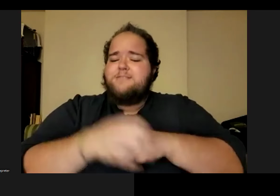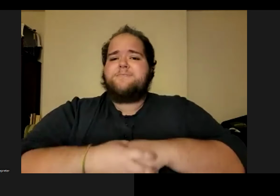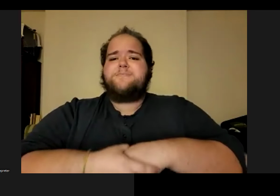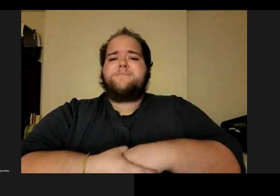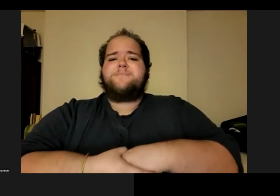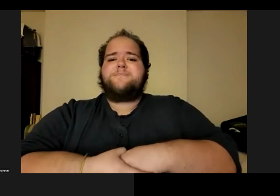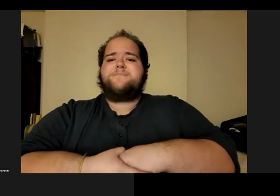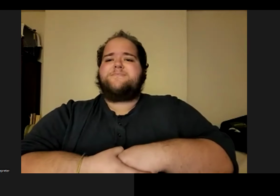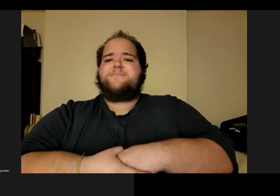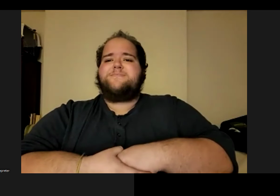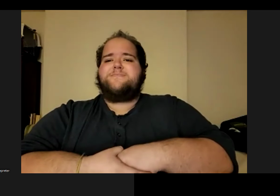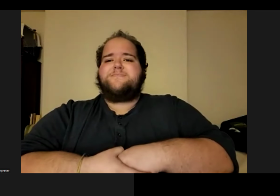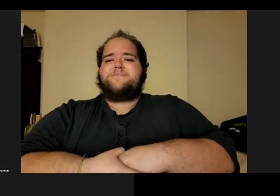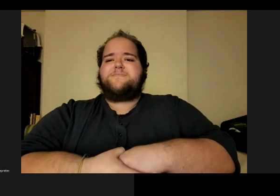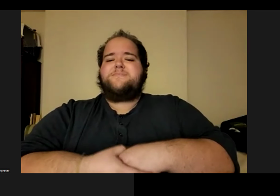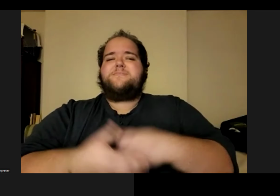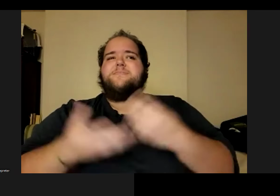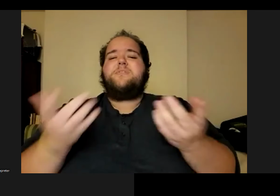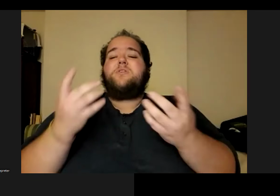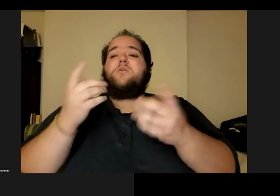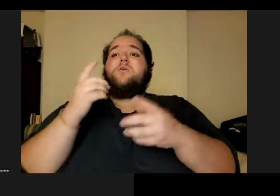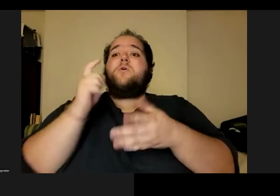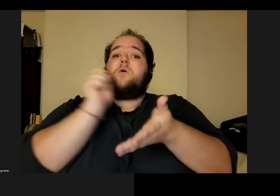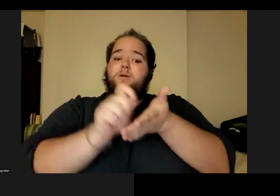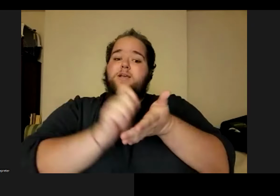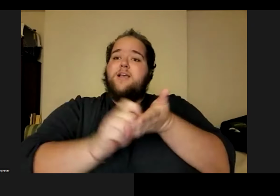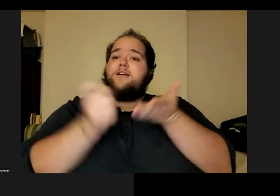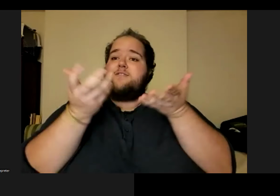You know, once we've written, I think it's important to, you know.